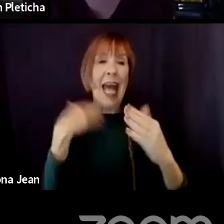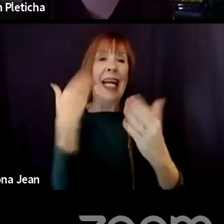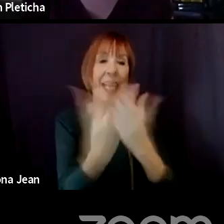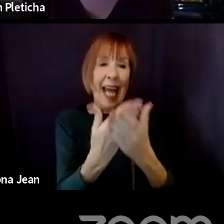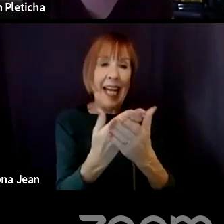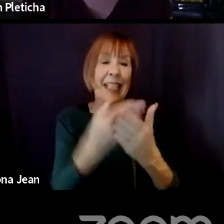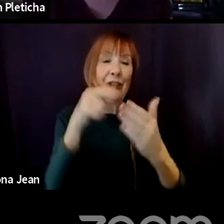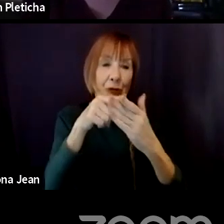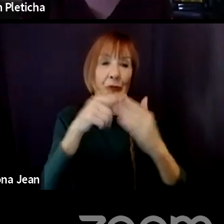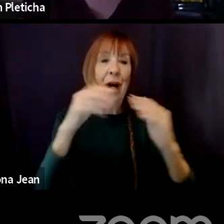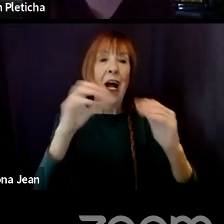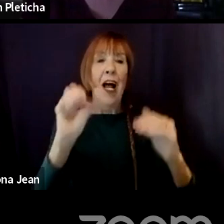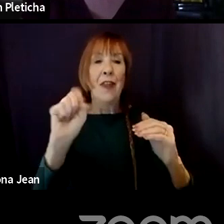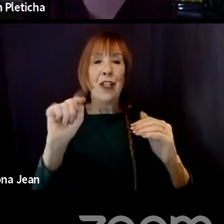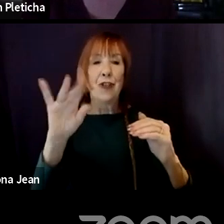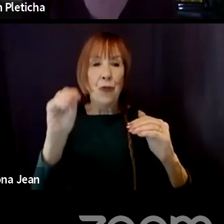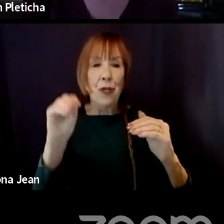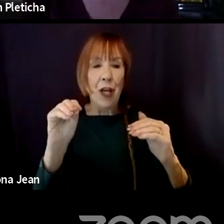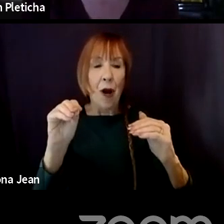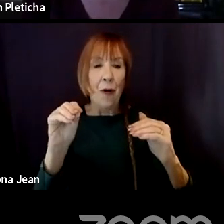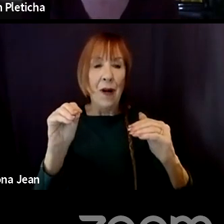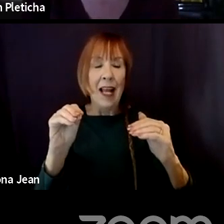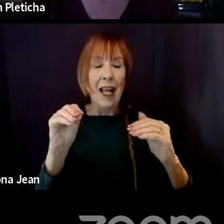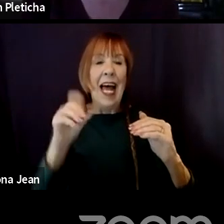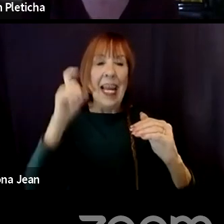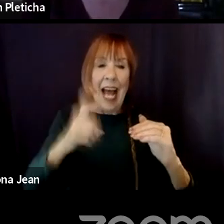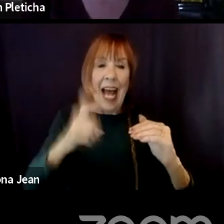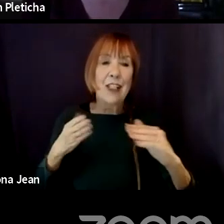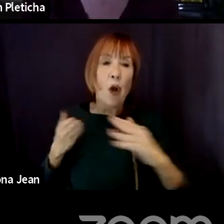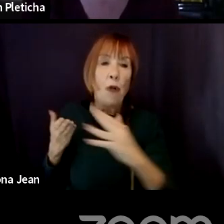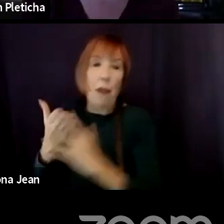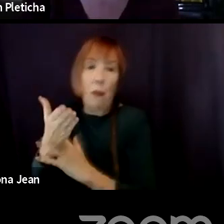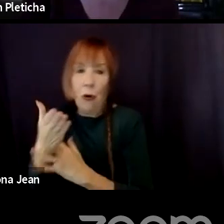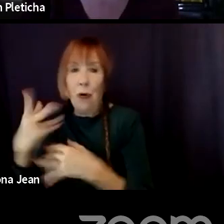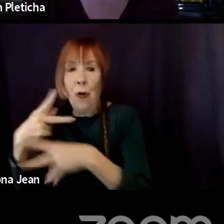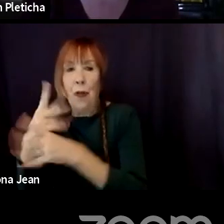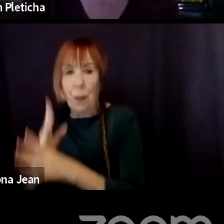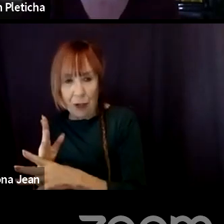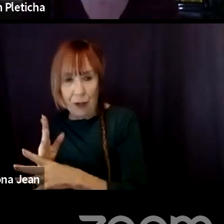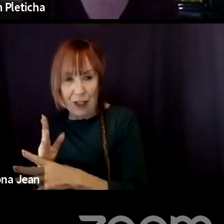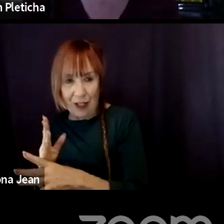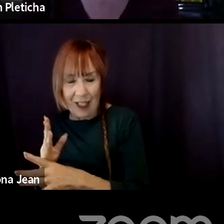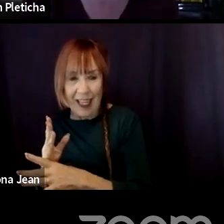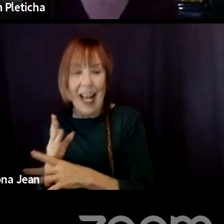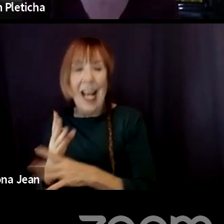Yeah. And there's and you're gonna have lots of time to reset it if needs be.